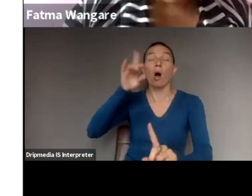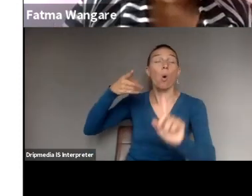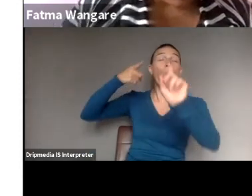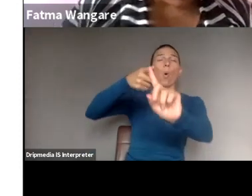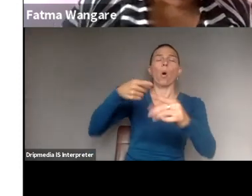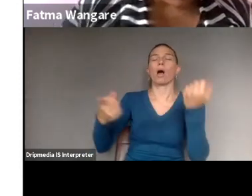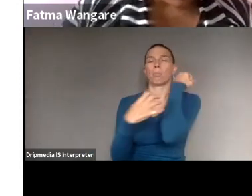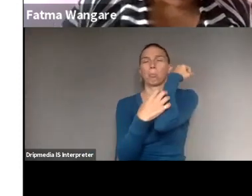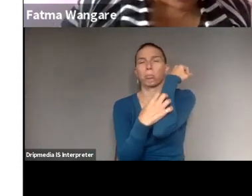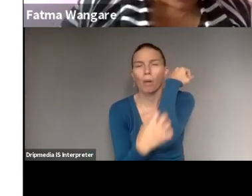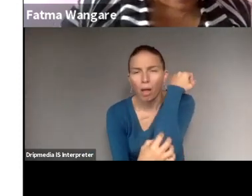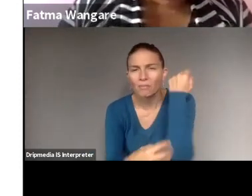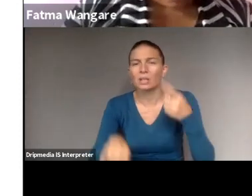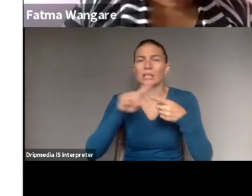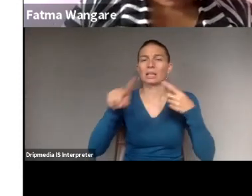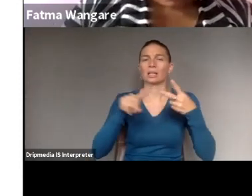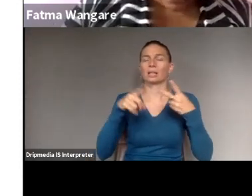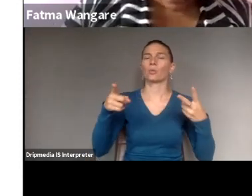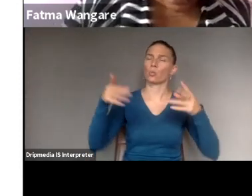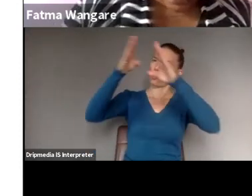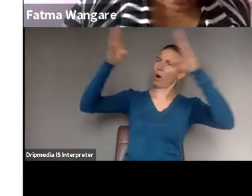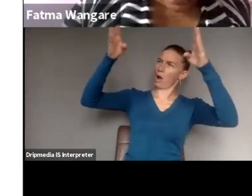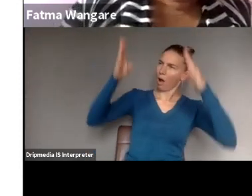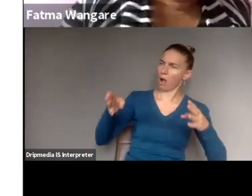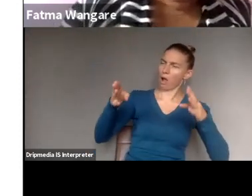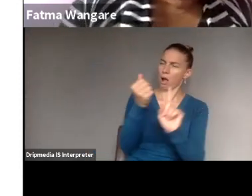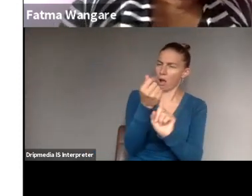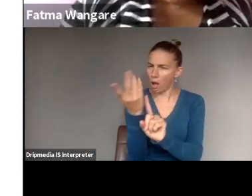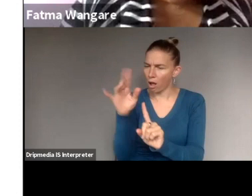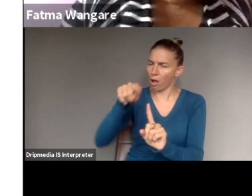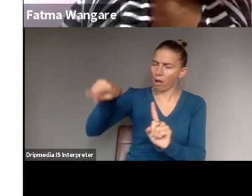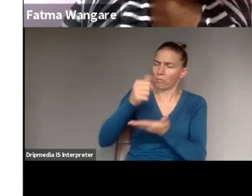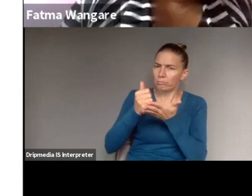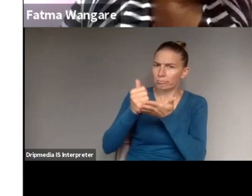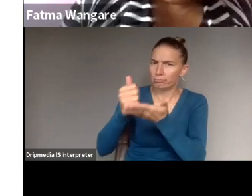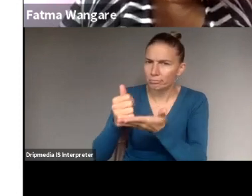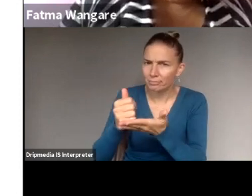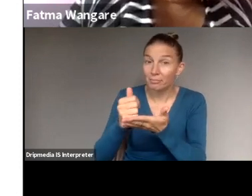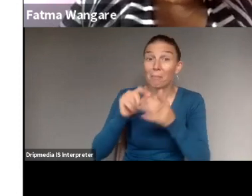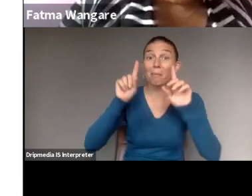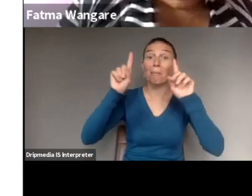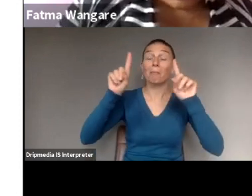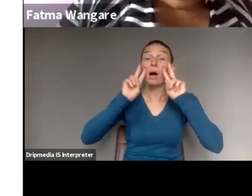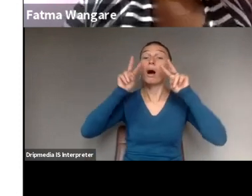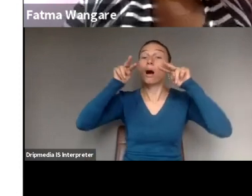they have less coverage and, you know, don’t look at disability-related costs.